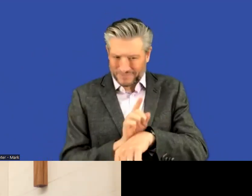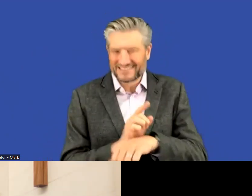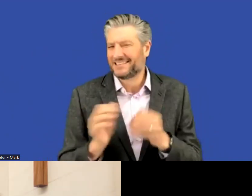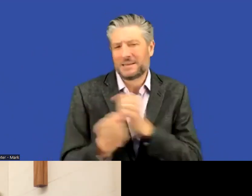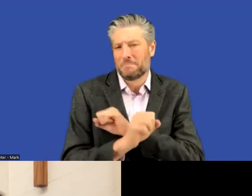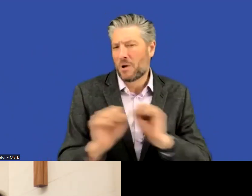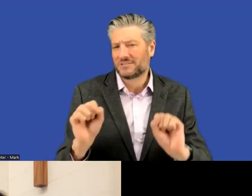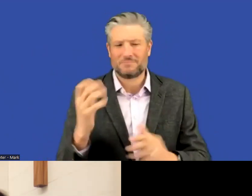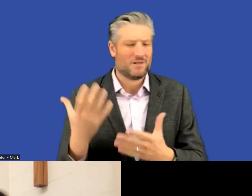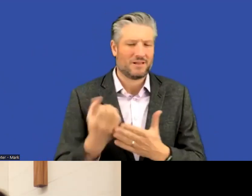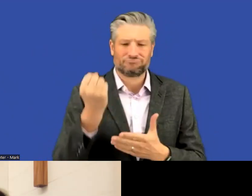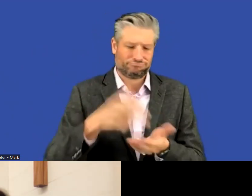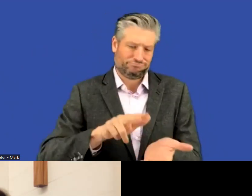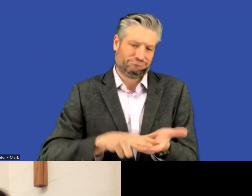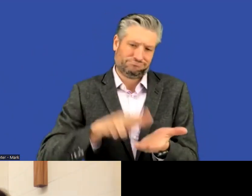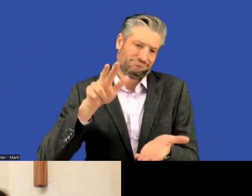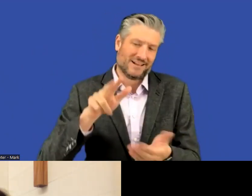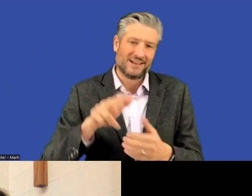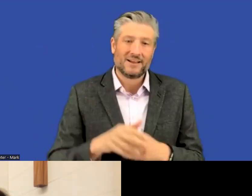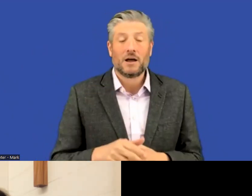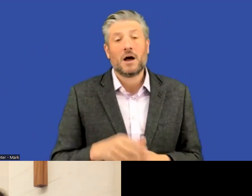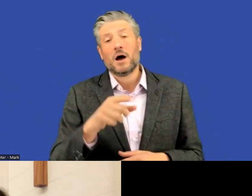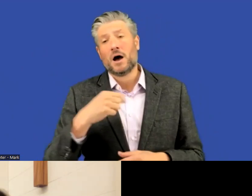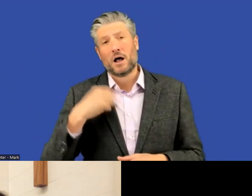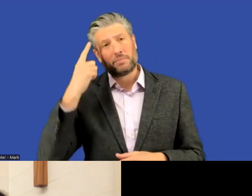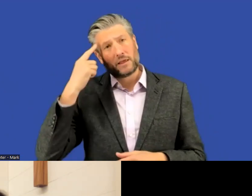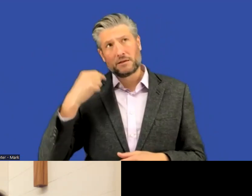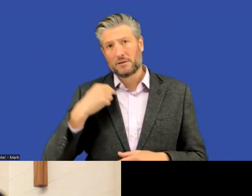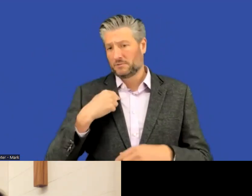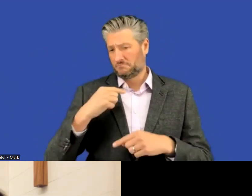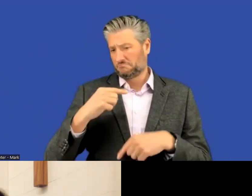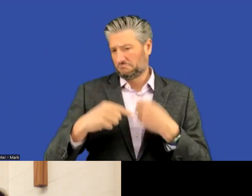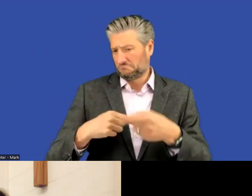I think we can speak in general. I think we'll have a space.